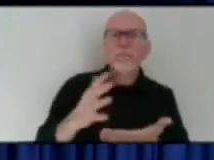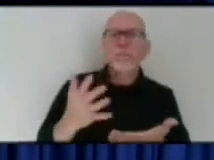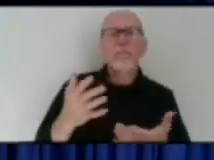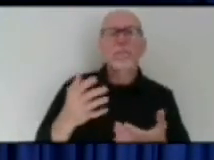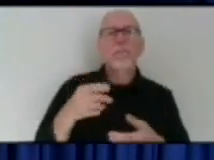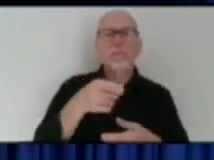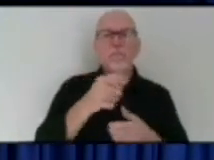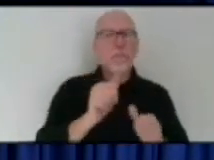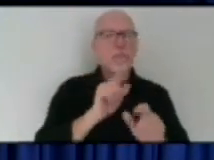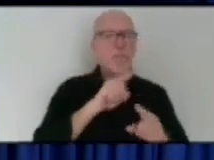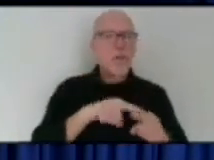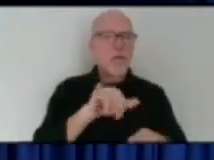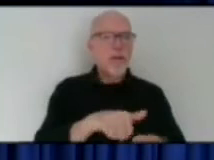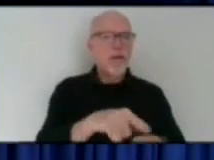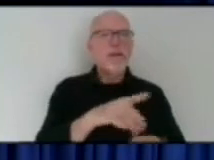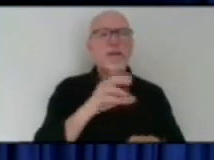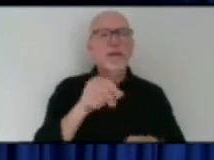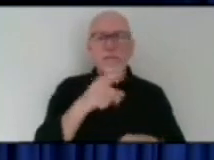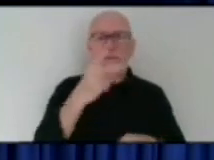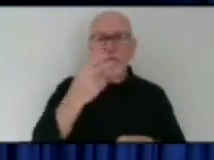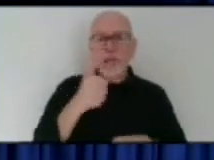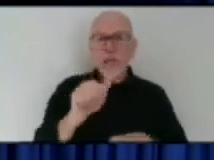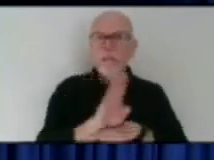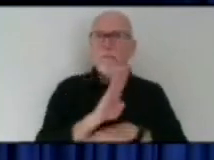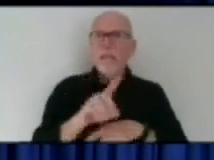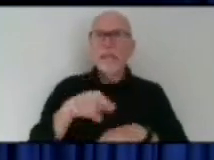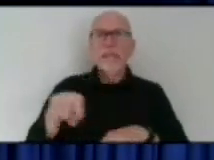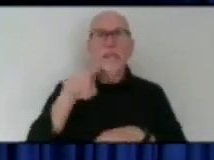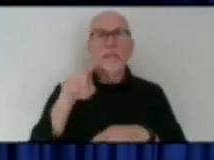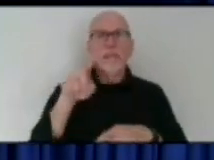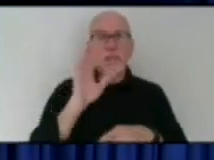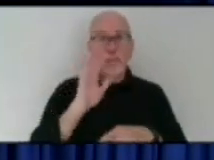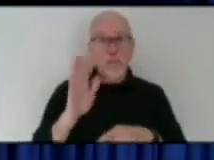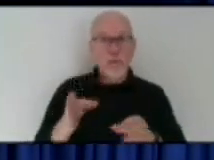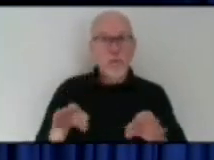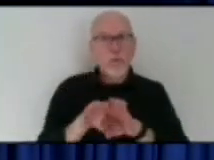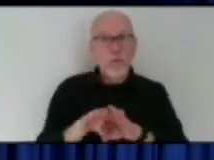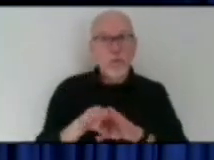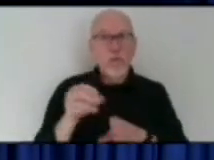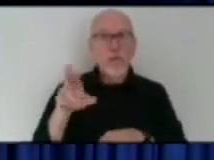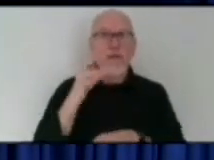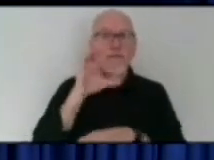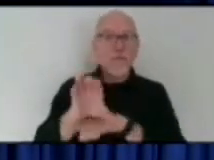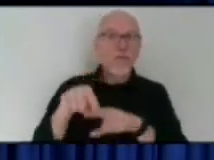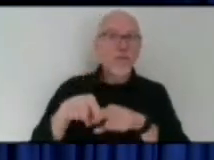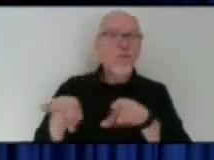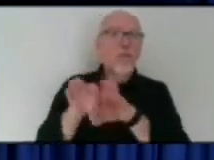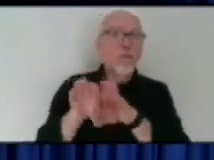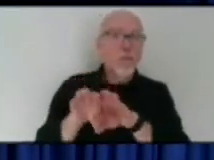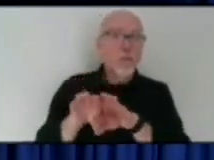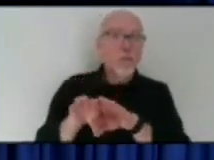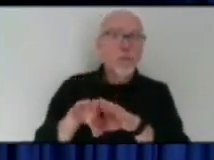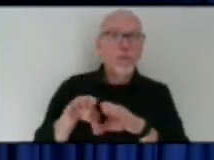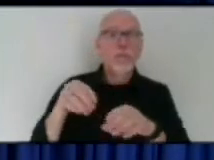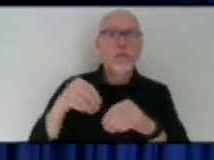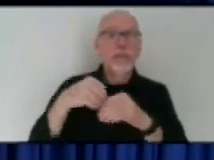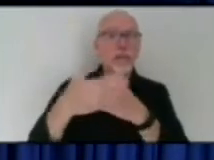that. And do you see any businesses closing down or being forced to close down over the course of the next couple of weeks?